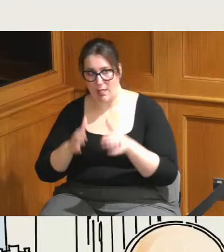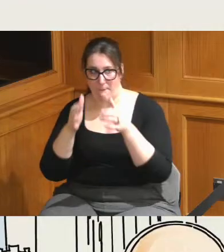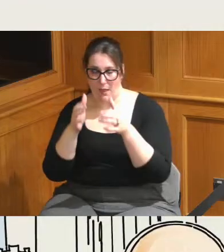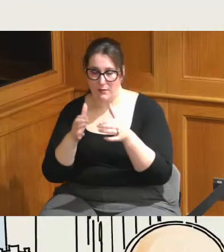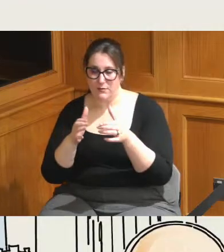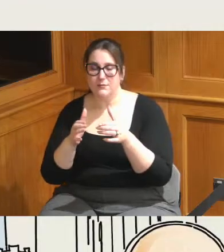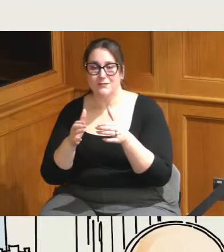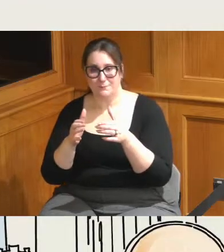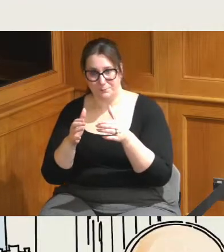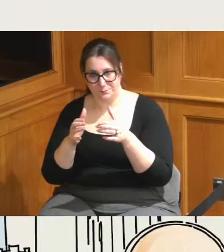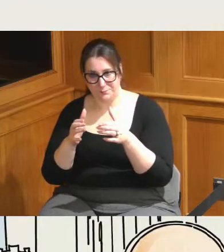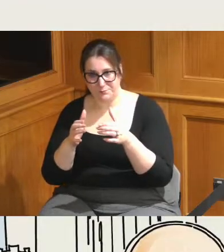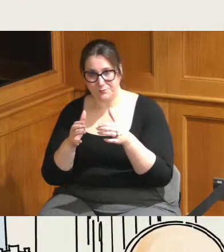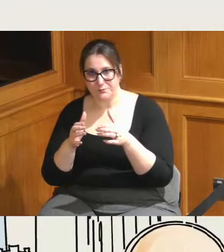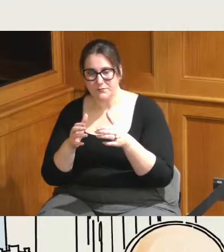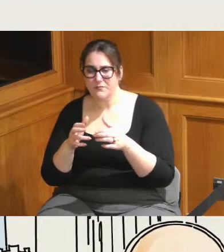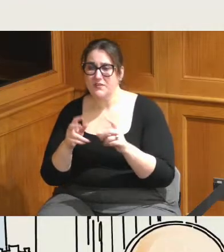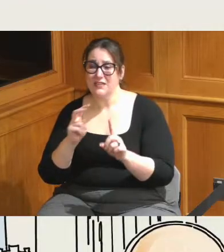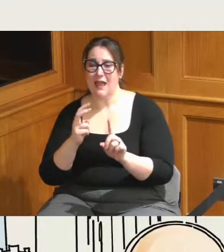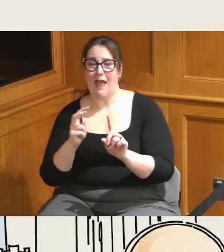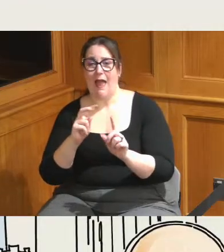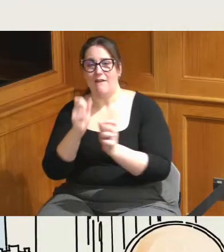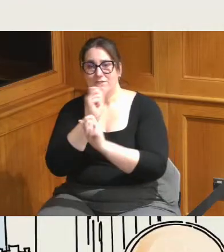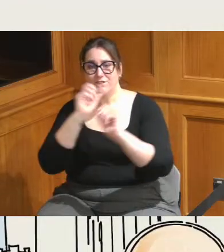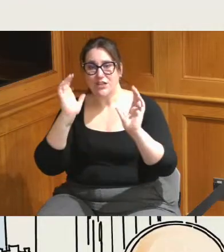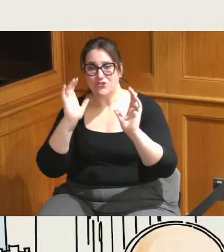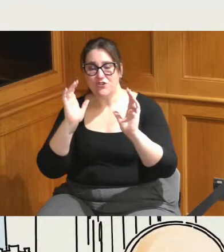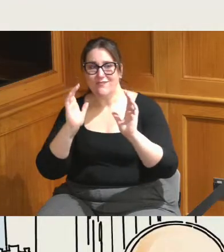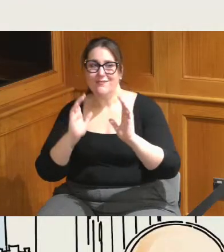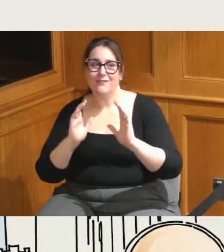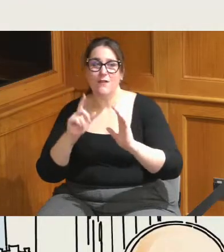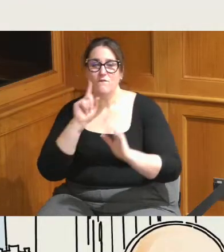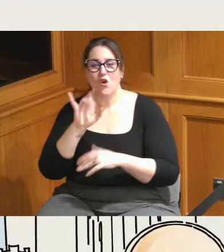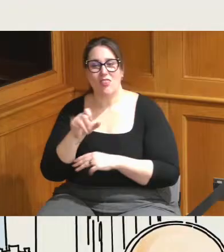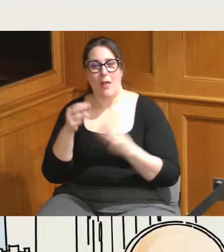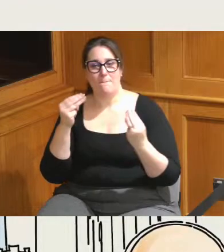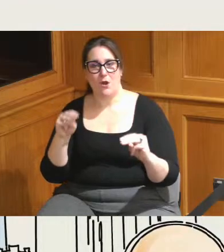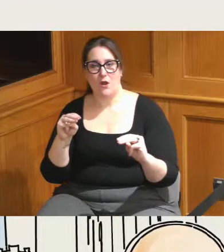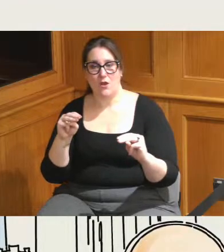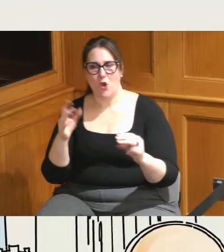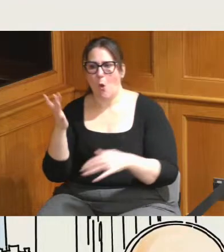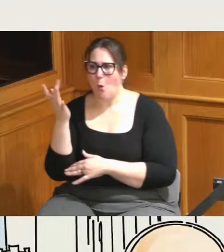it gives you an aspirational vision and top side of the market. Why to do that now? To enable